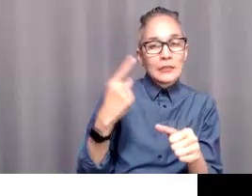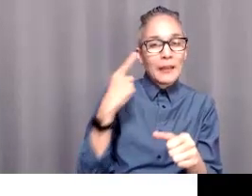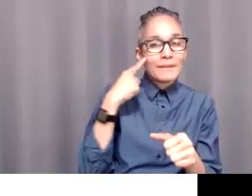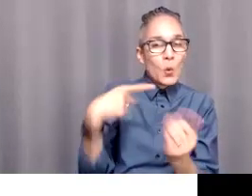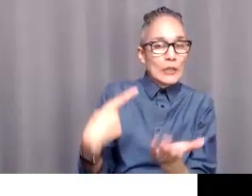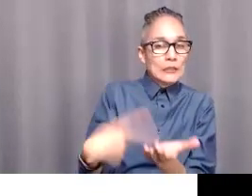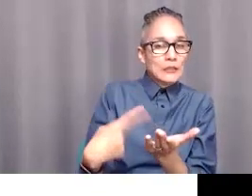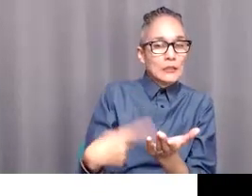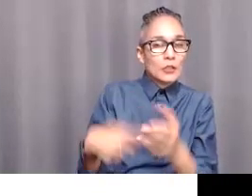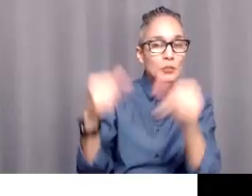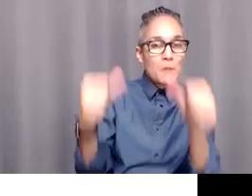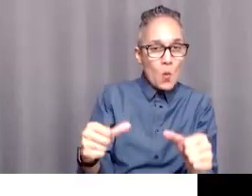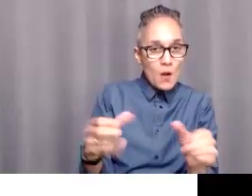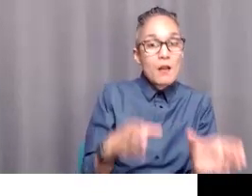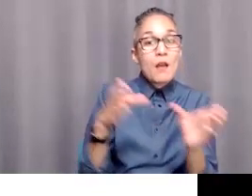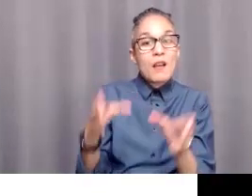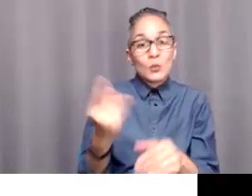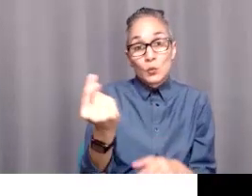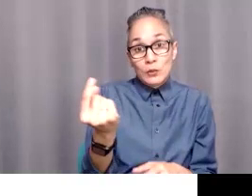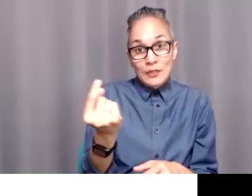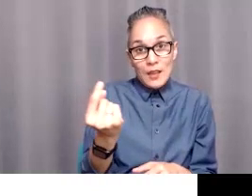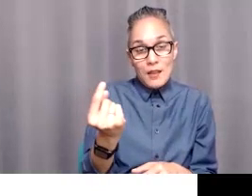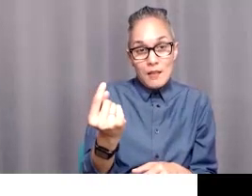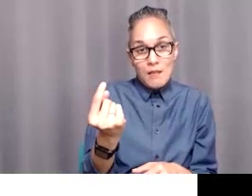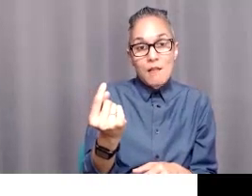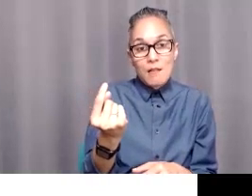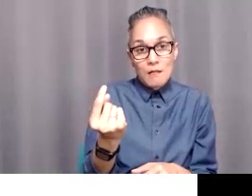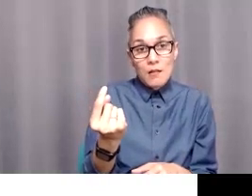And then on Tuesday, if she, you know,